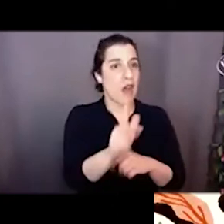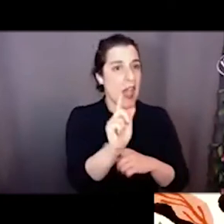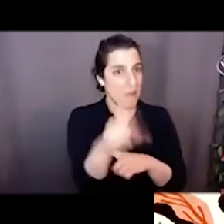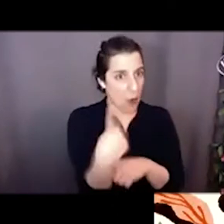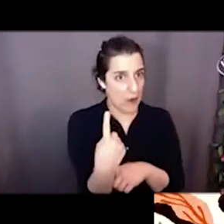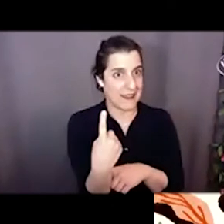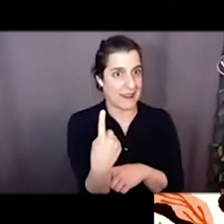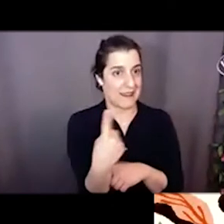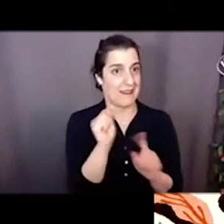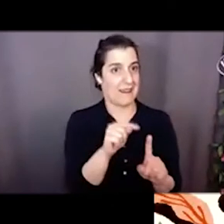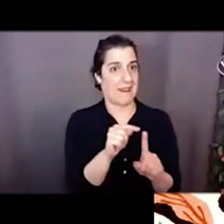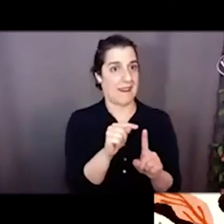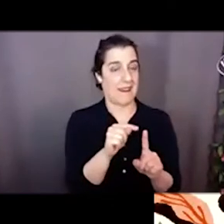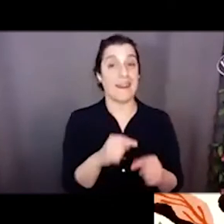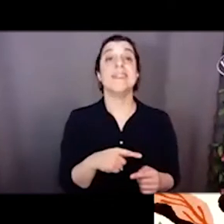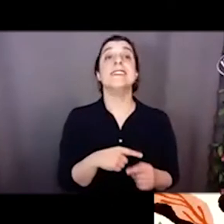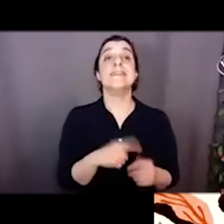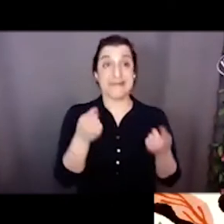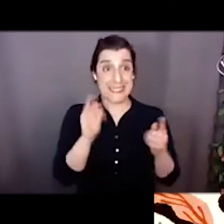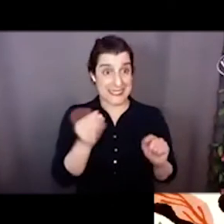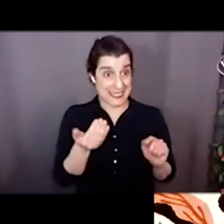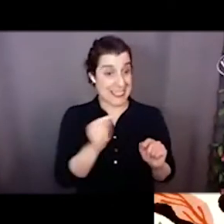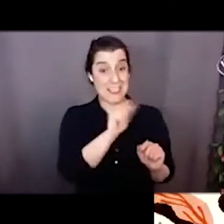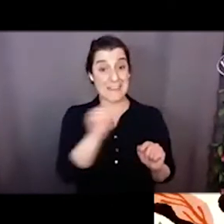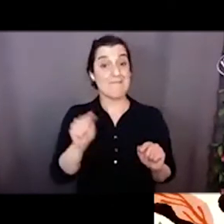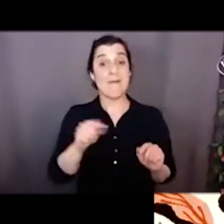We've gotten some reports that they don't permit pedestrians at all and even